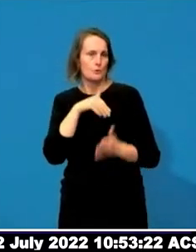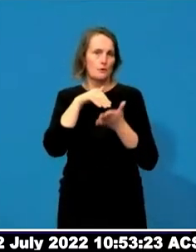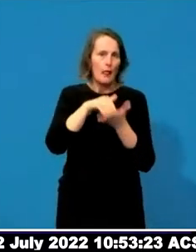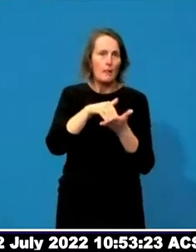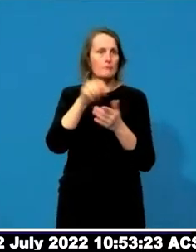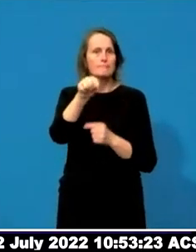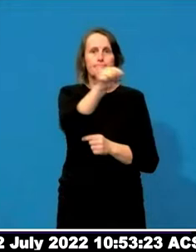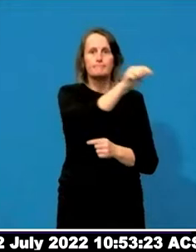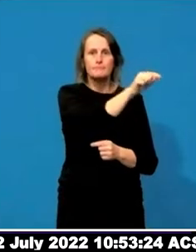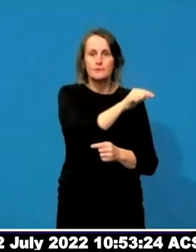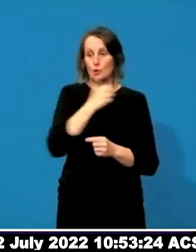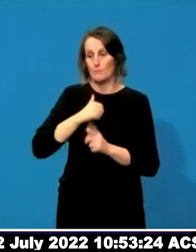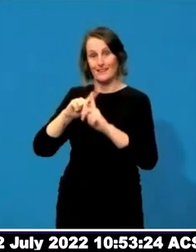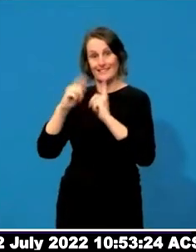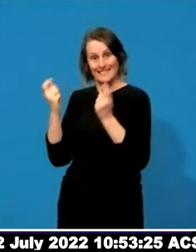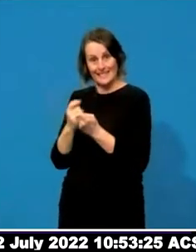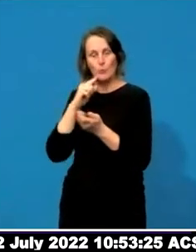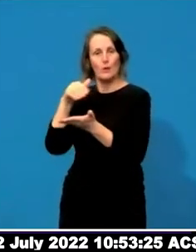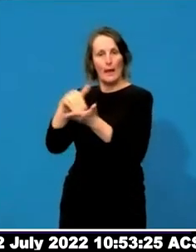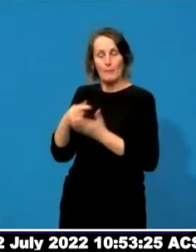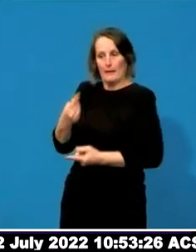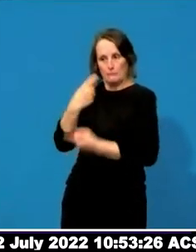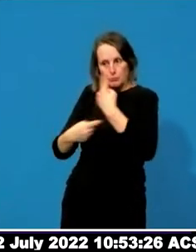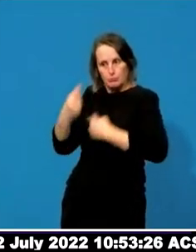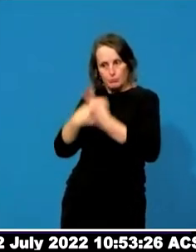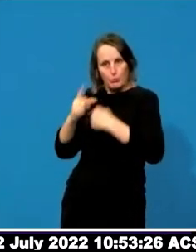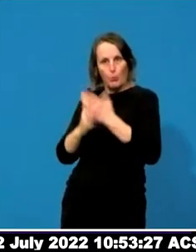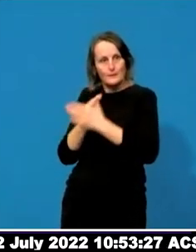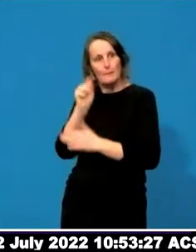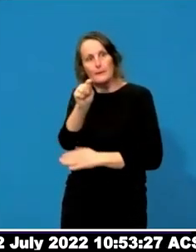So, they keep me well informed, and I want to be well informed,